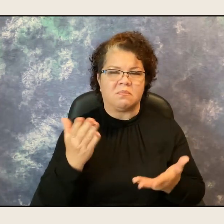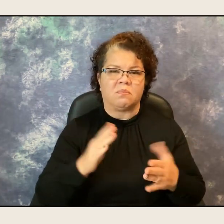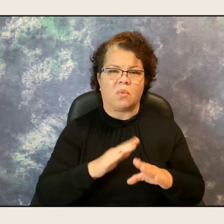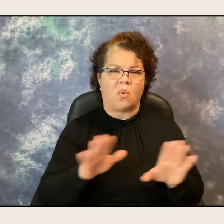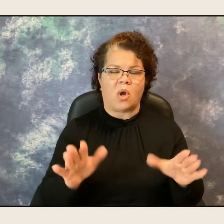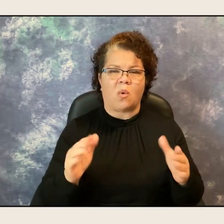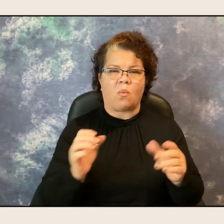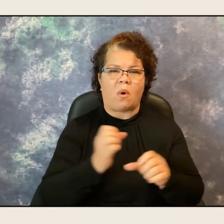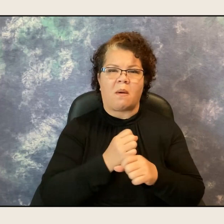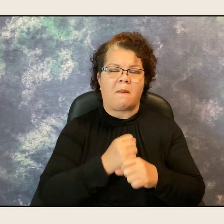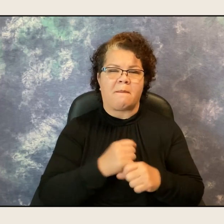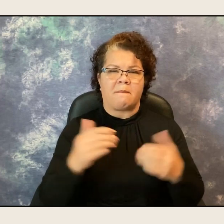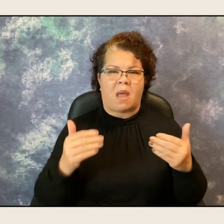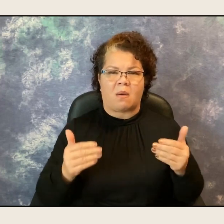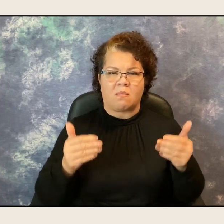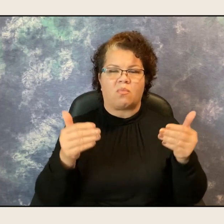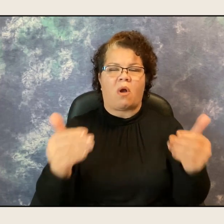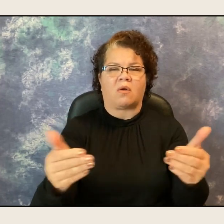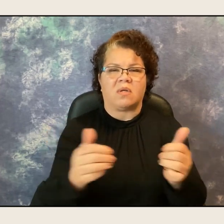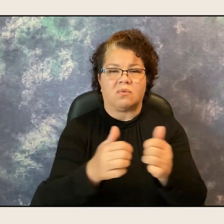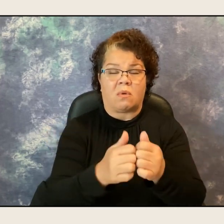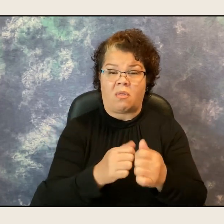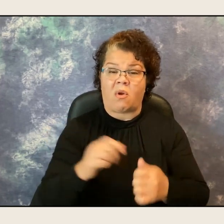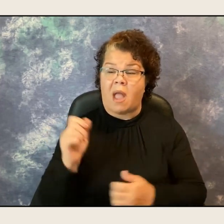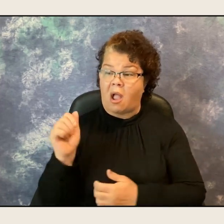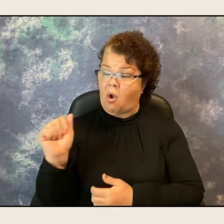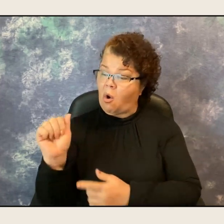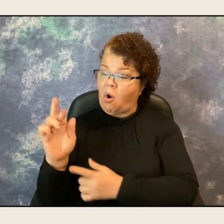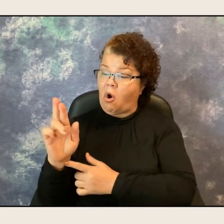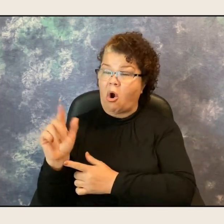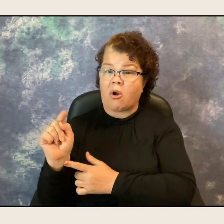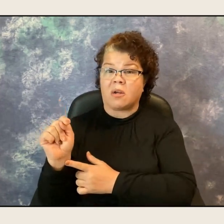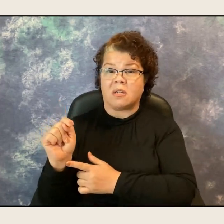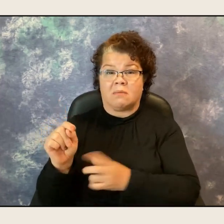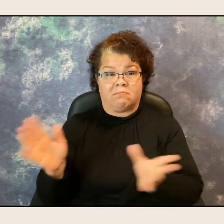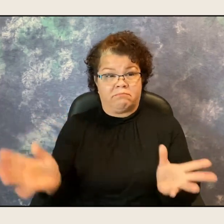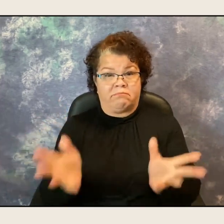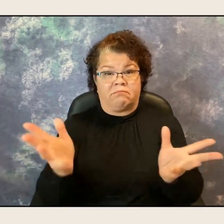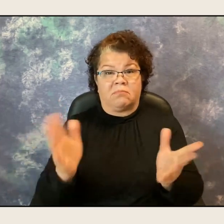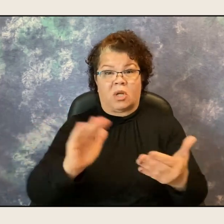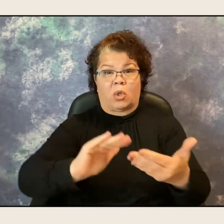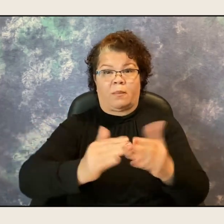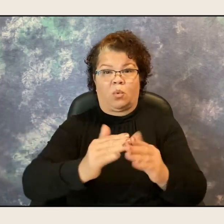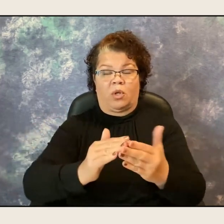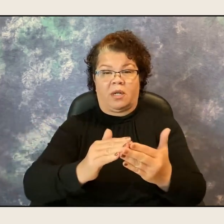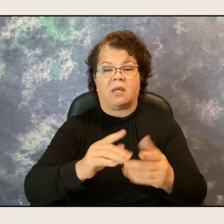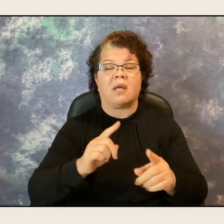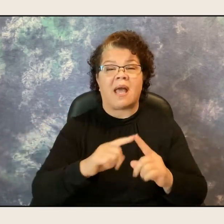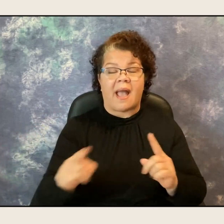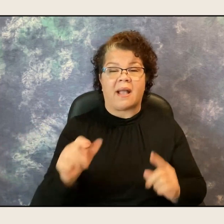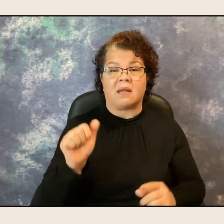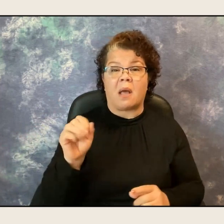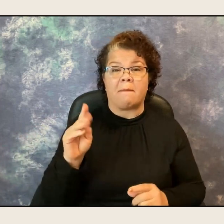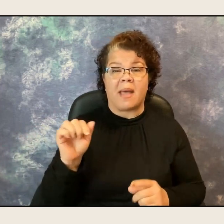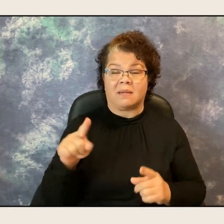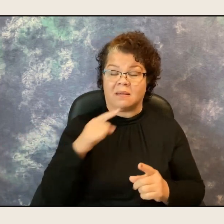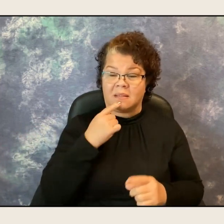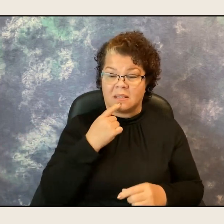And art builds community. And as Miranda Massie has said, she uses this phrase a lot and I think it's really important,